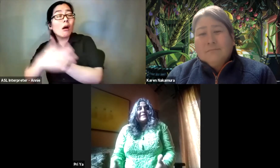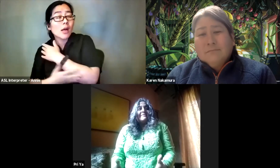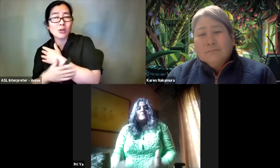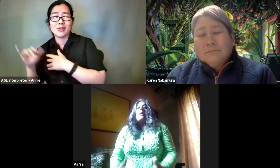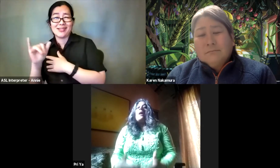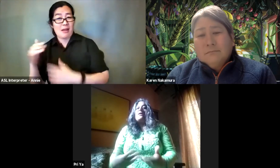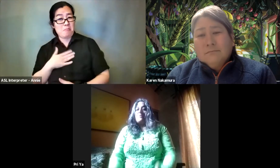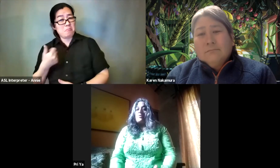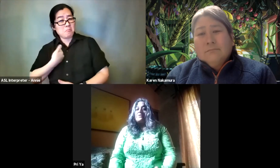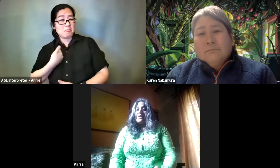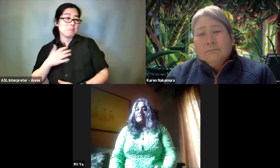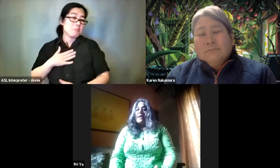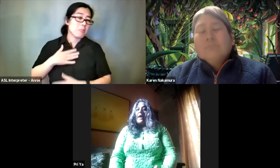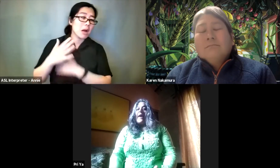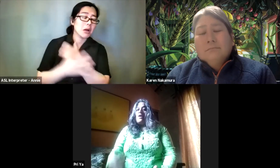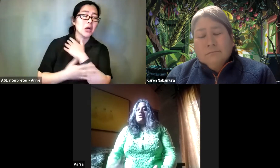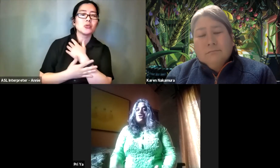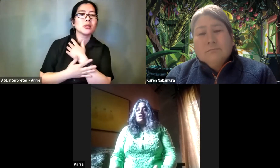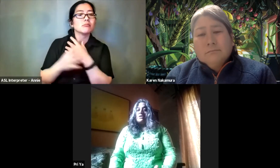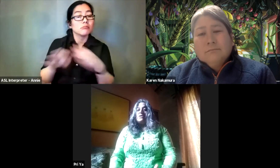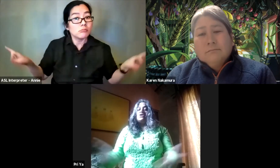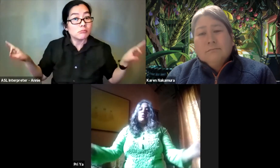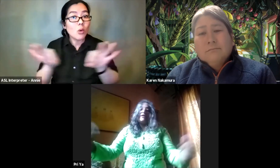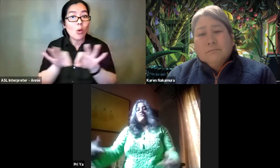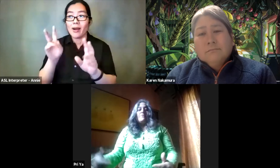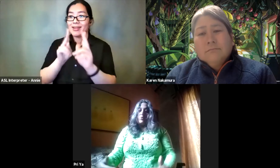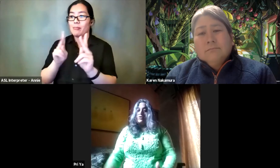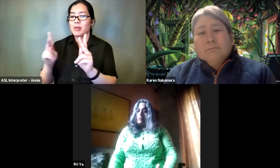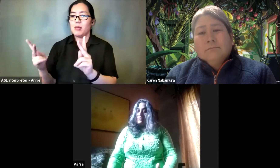as part of the process and not just this is what the government will do.